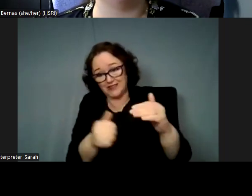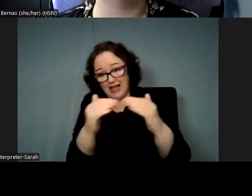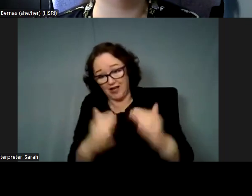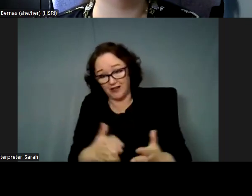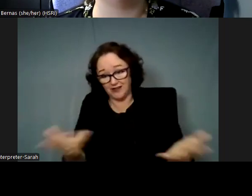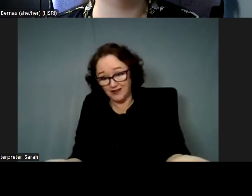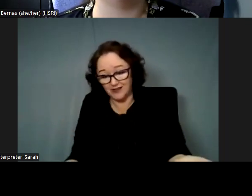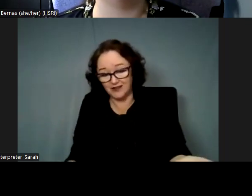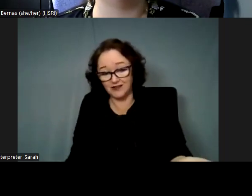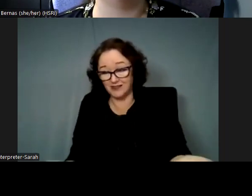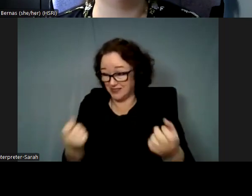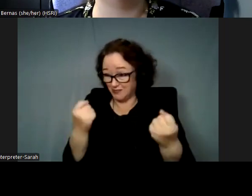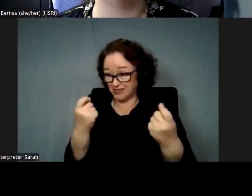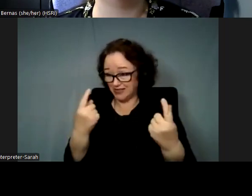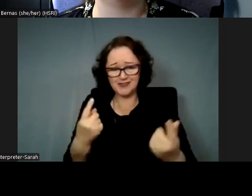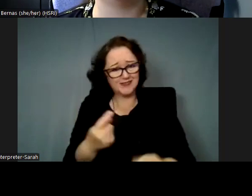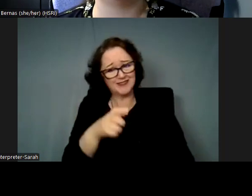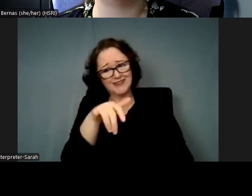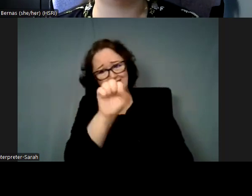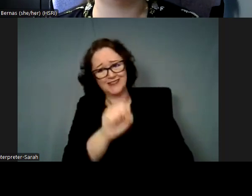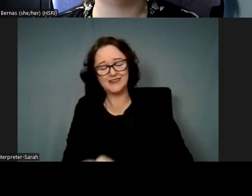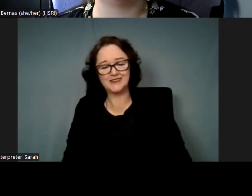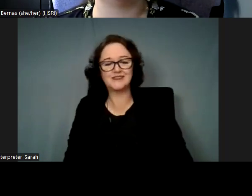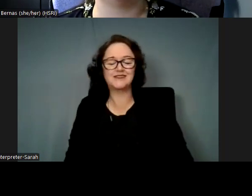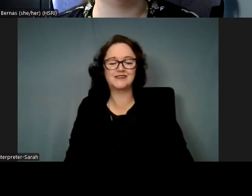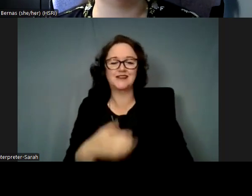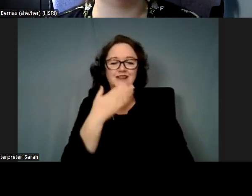Kate Brady: Absolutely, yes. Thank you, Susan. You queued up